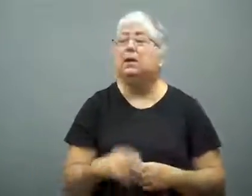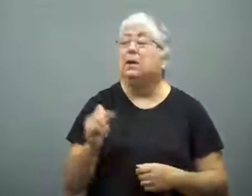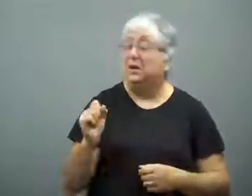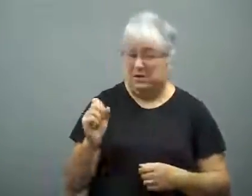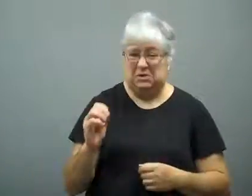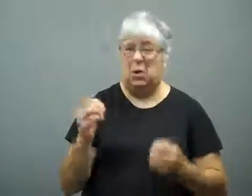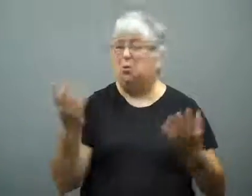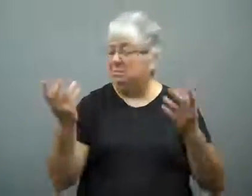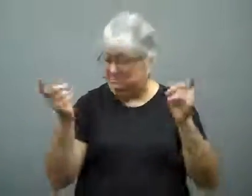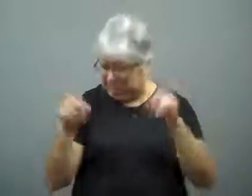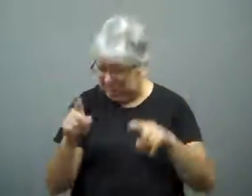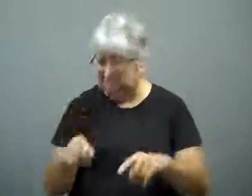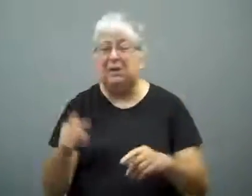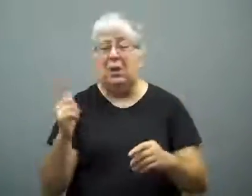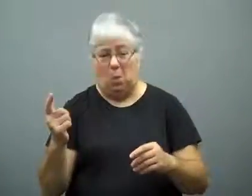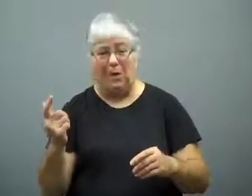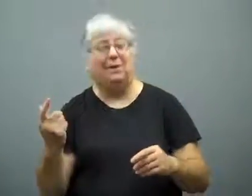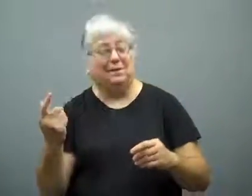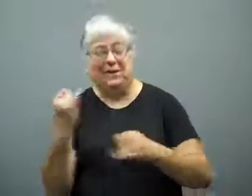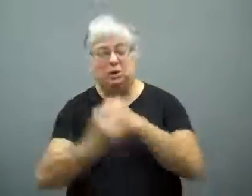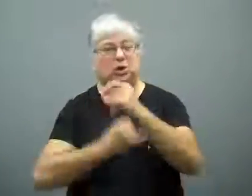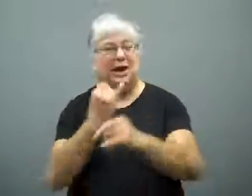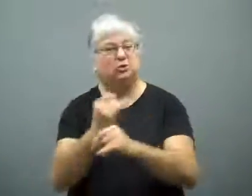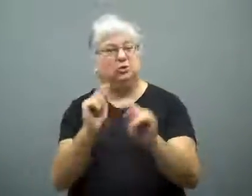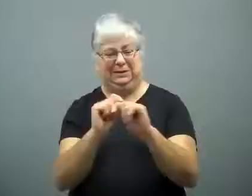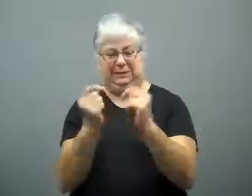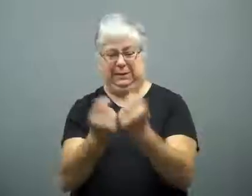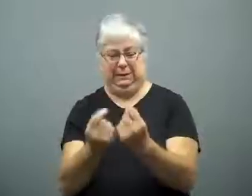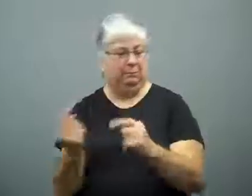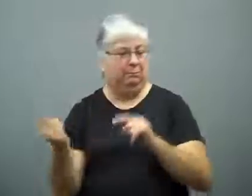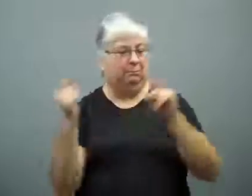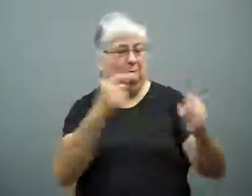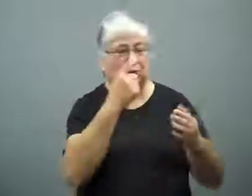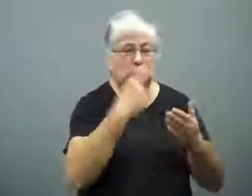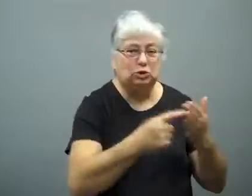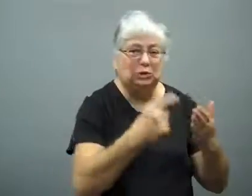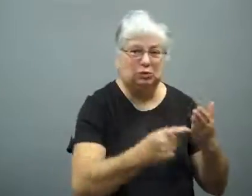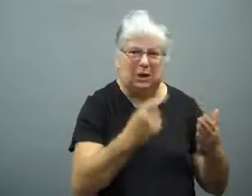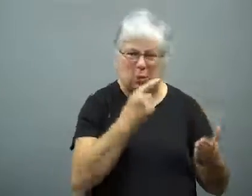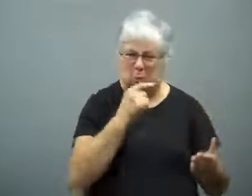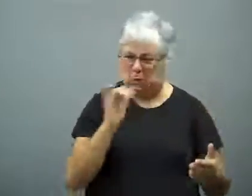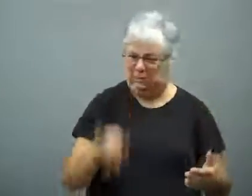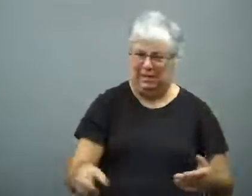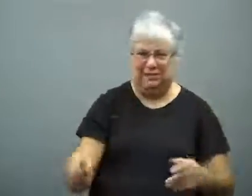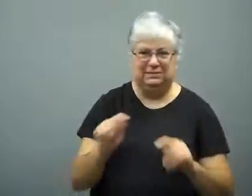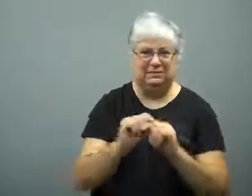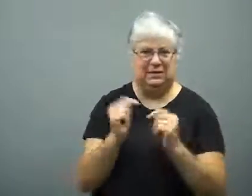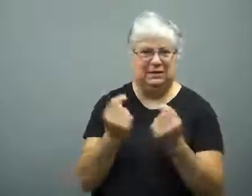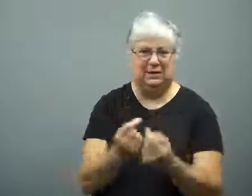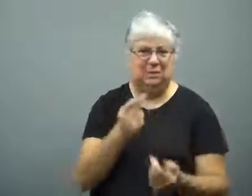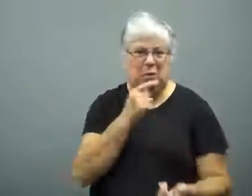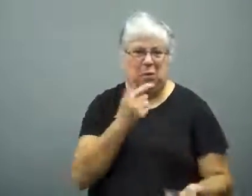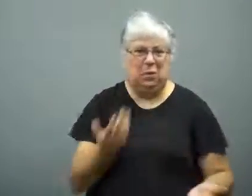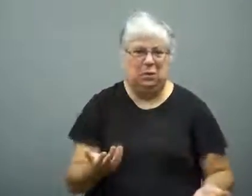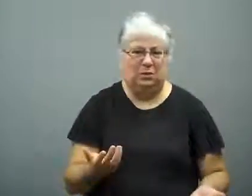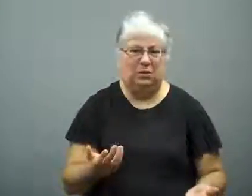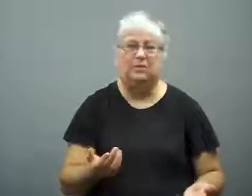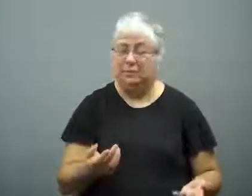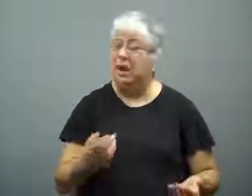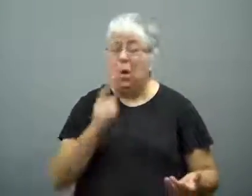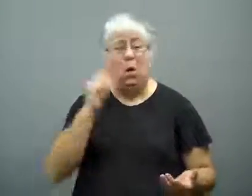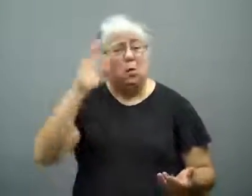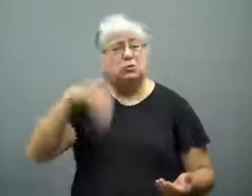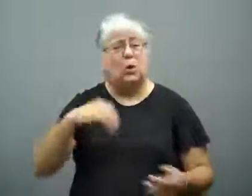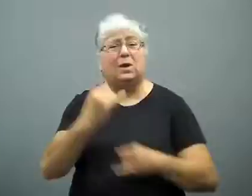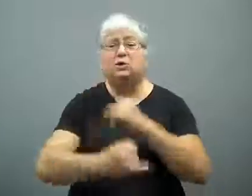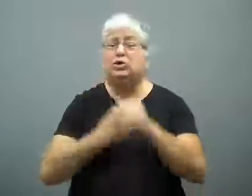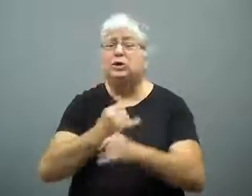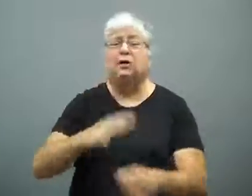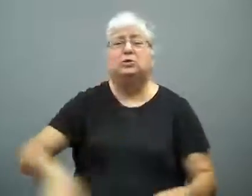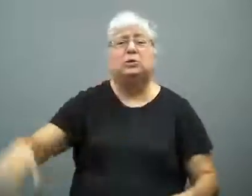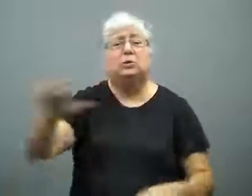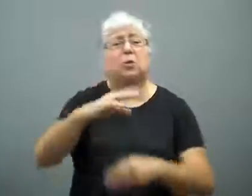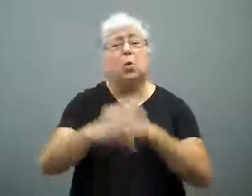Who would be on the international inspection team?